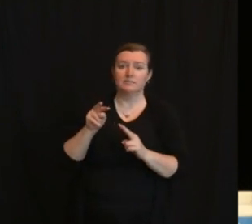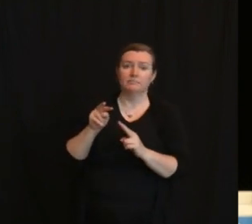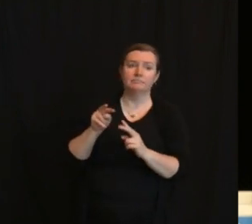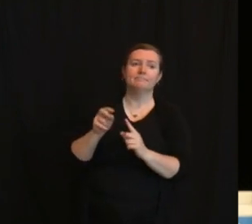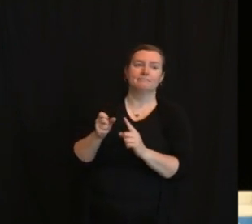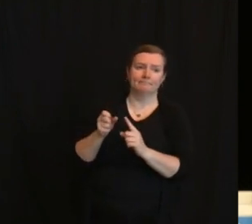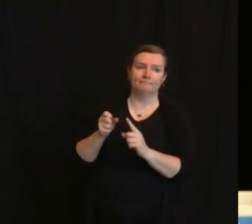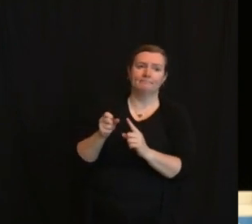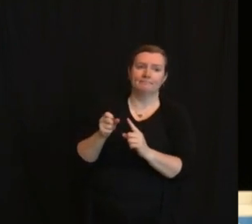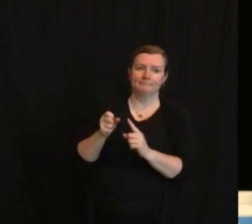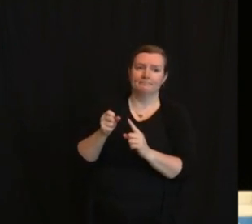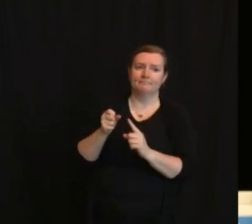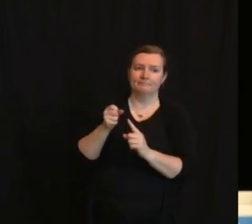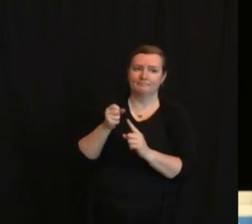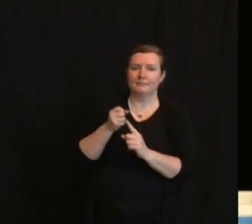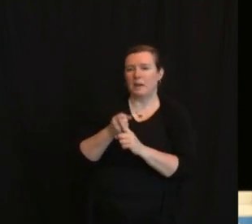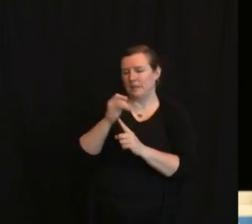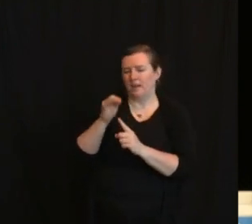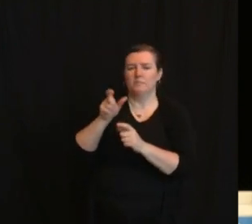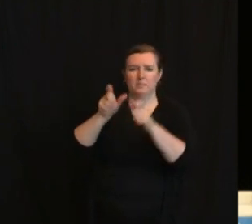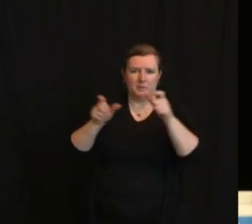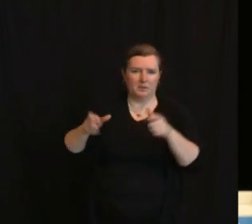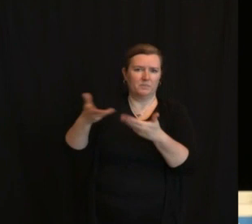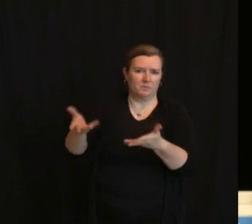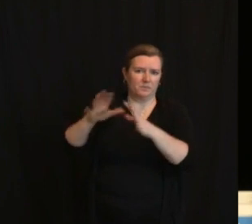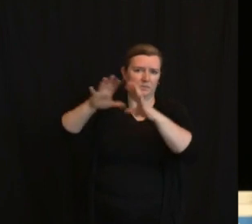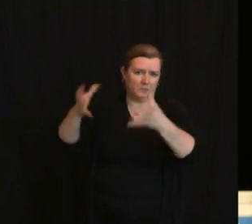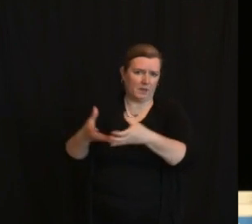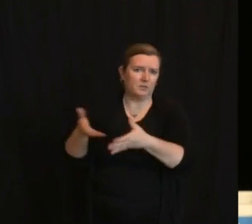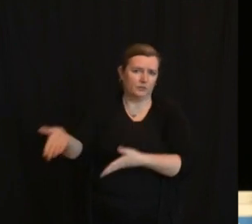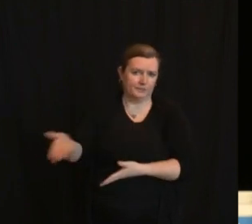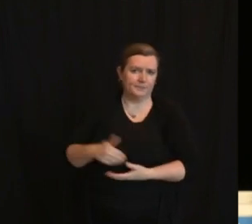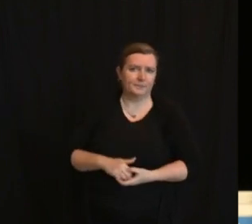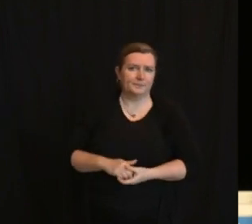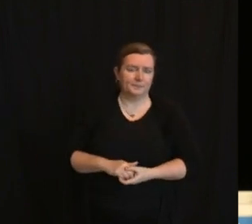THINGS LIKE HOSPITALIZATIONS, BERGEN HEALTH CARE, LIKE